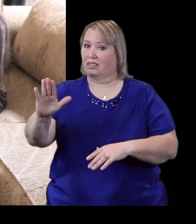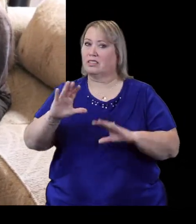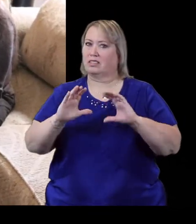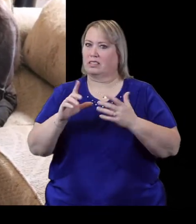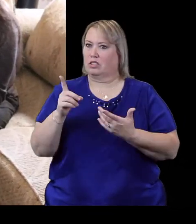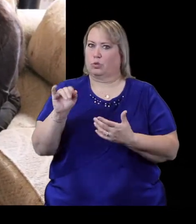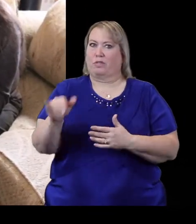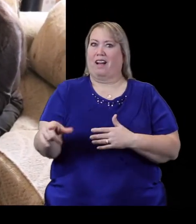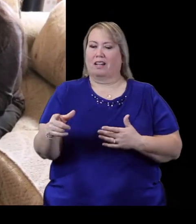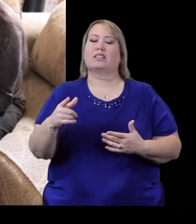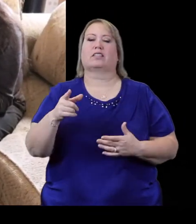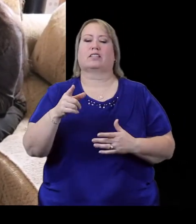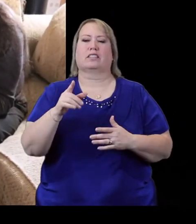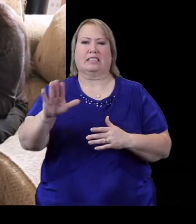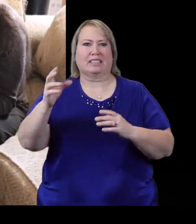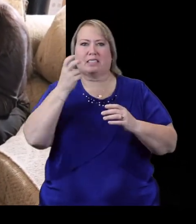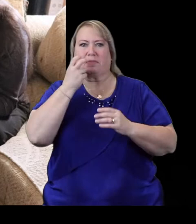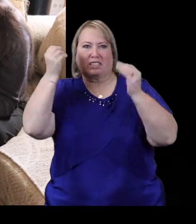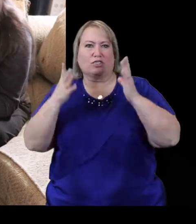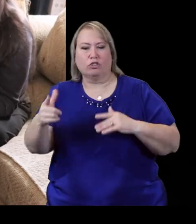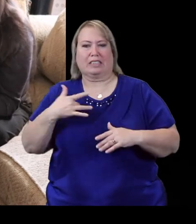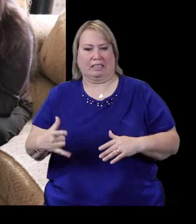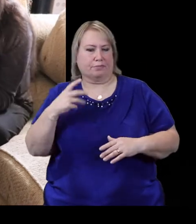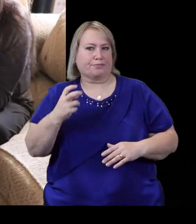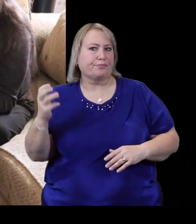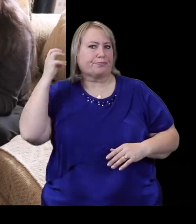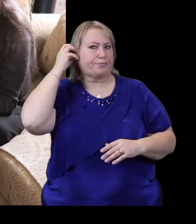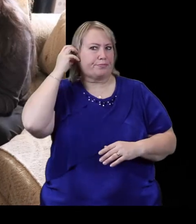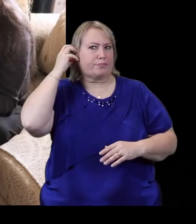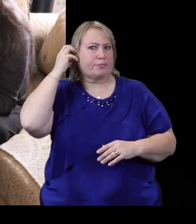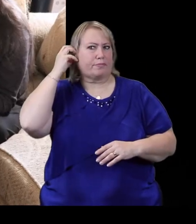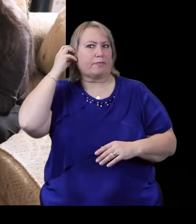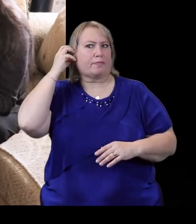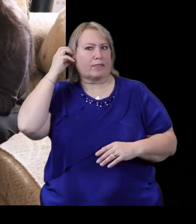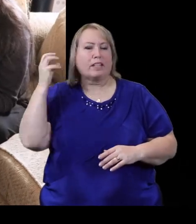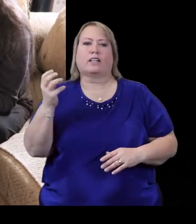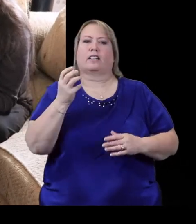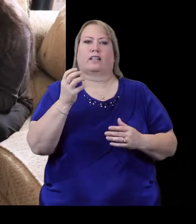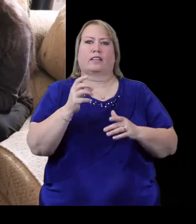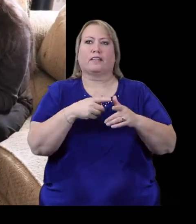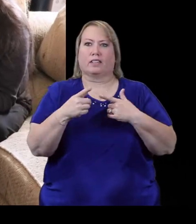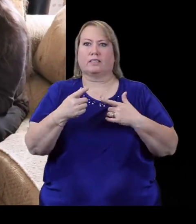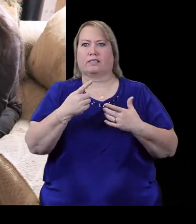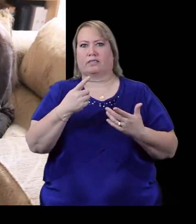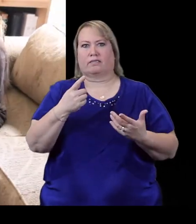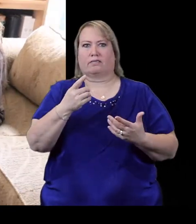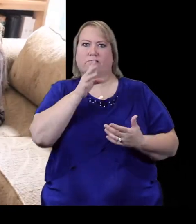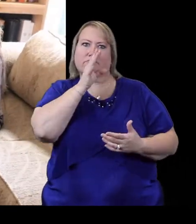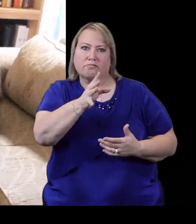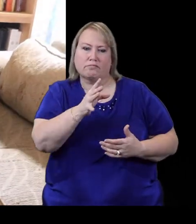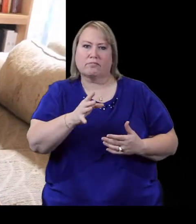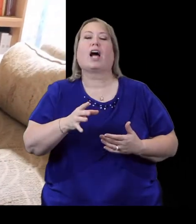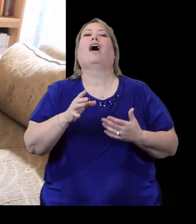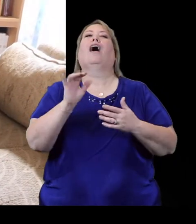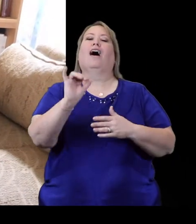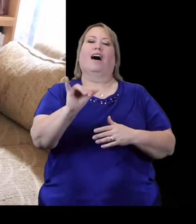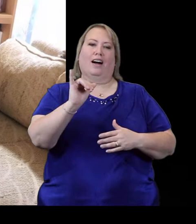She puts it to her ear and then -- Puts it to her ear because it has the ling sound. Yeah that's because what she's doing is she's trying